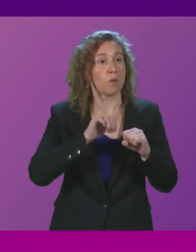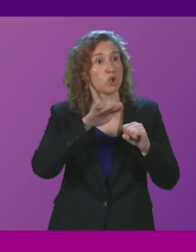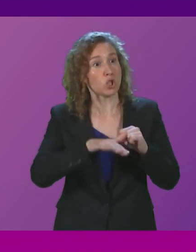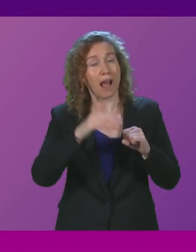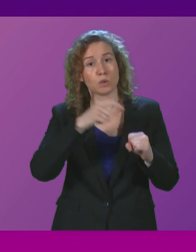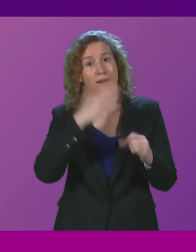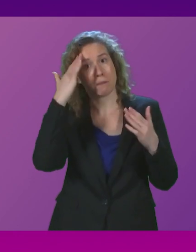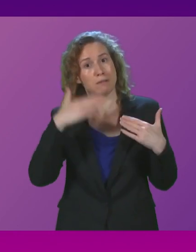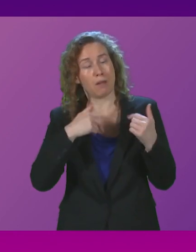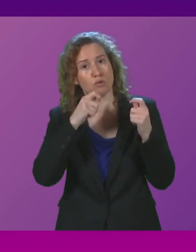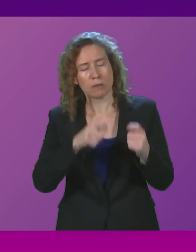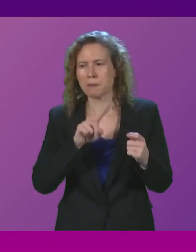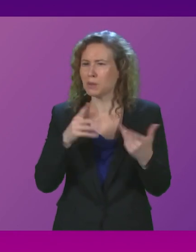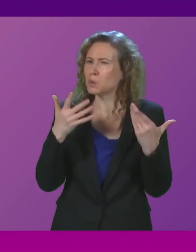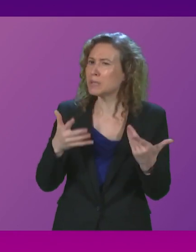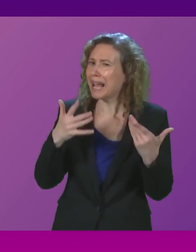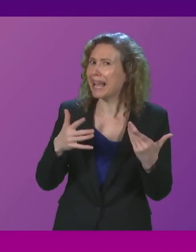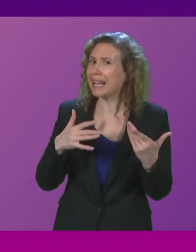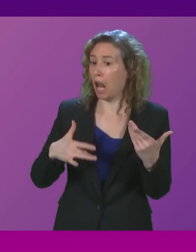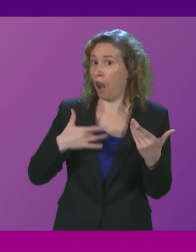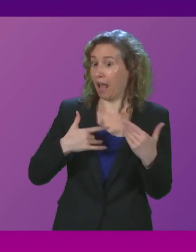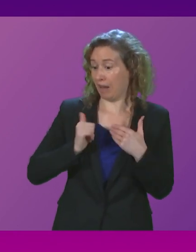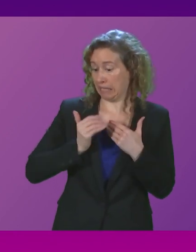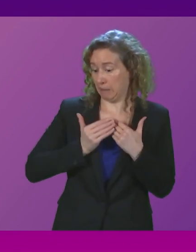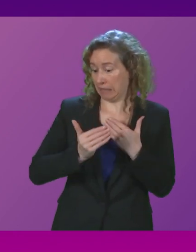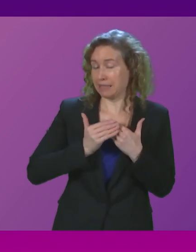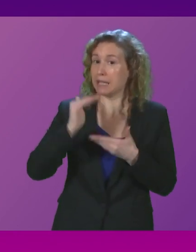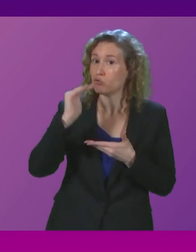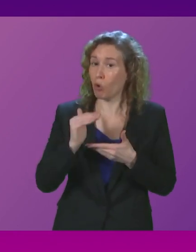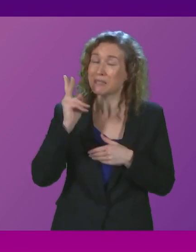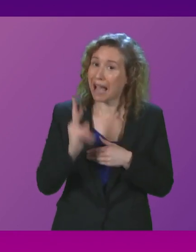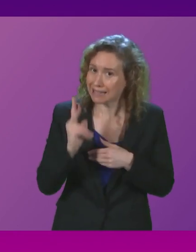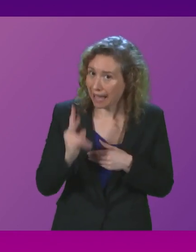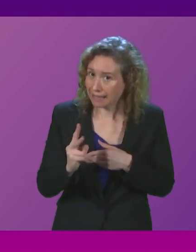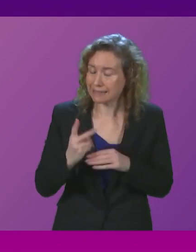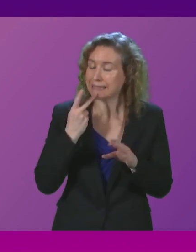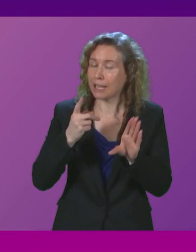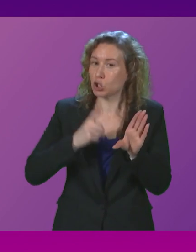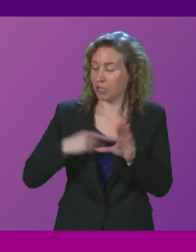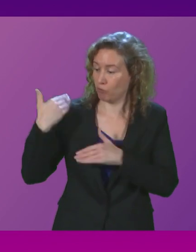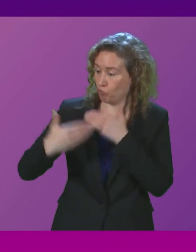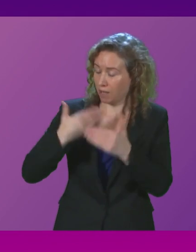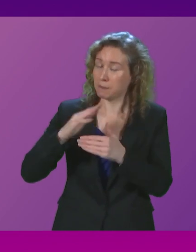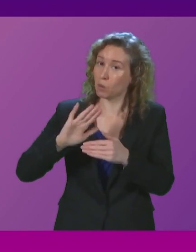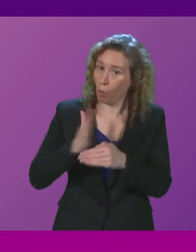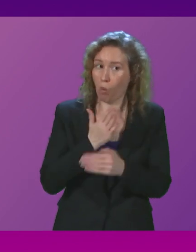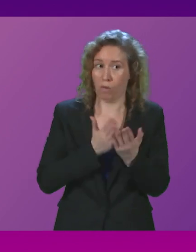Today, we discover that life expectancy has dropped again for a second year running—all on Nicola Sturgeon’s watch.